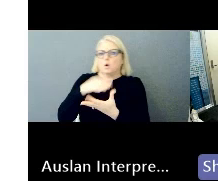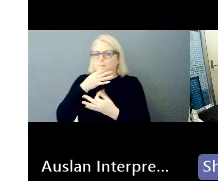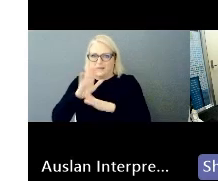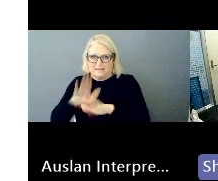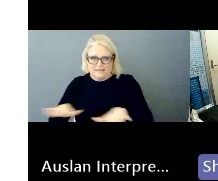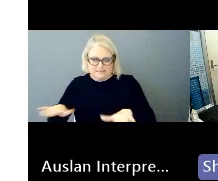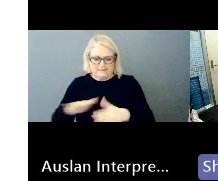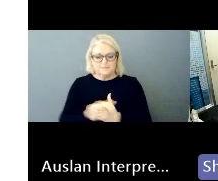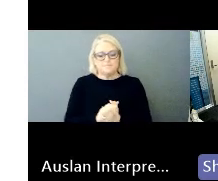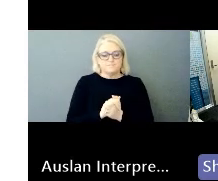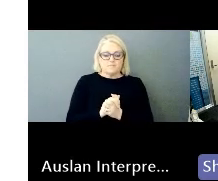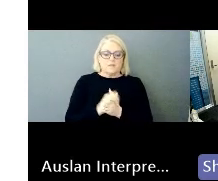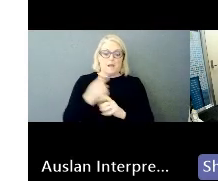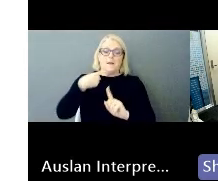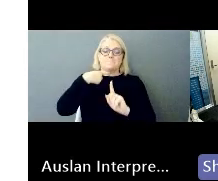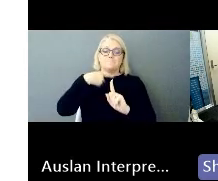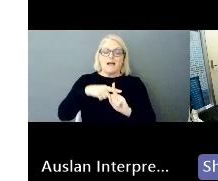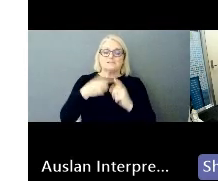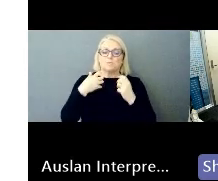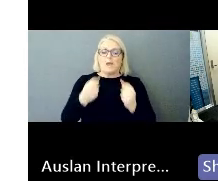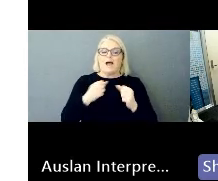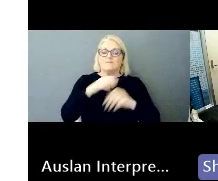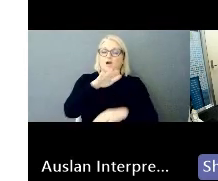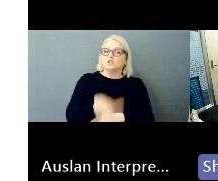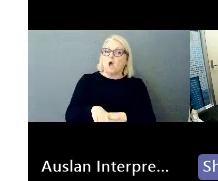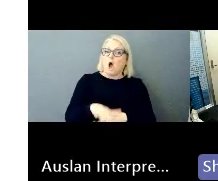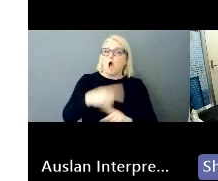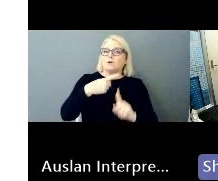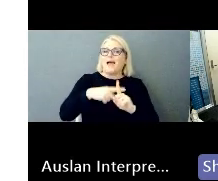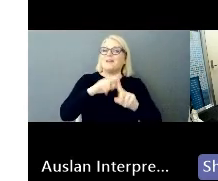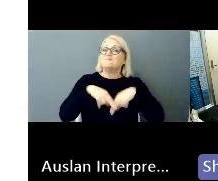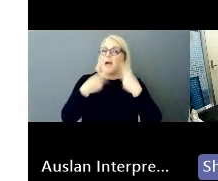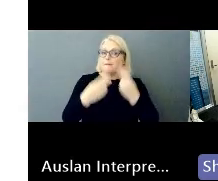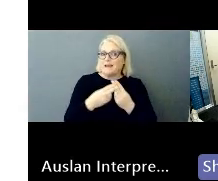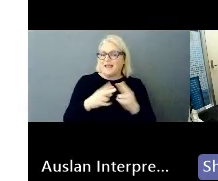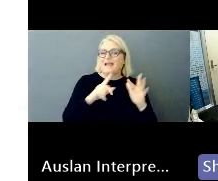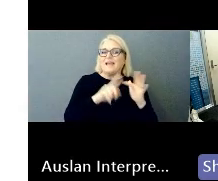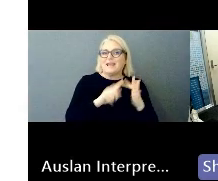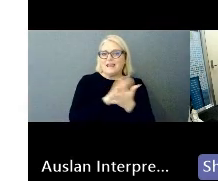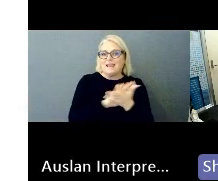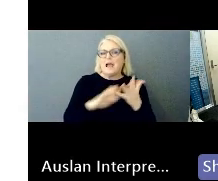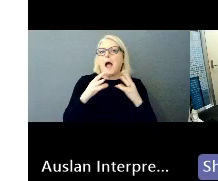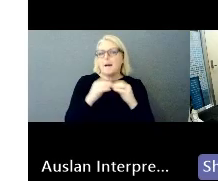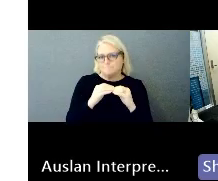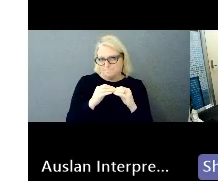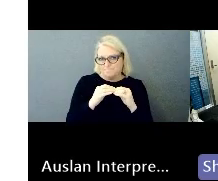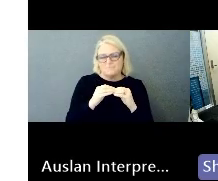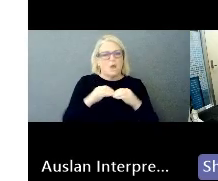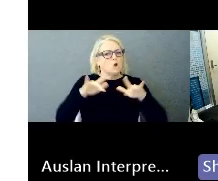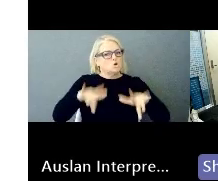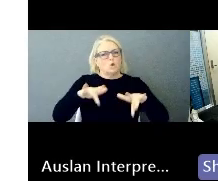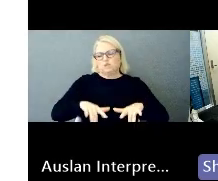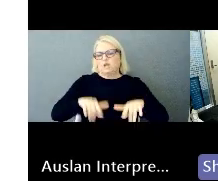we've developed a child and family eHub. This is a prototype phase. But again, how do you develop digital solutions